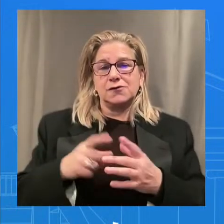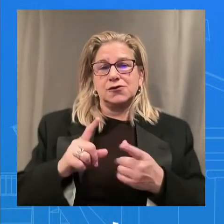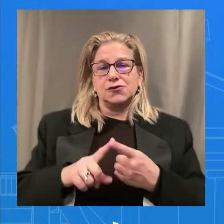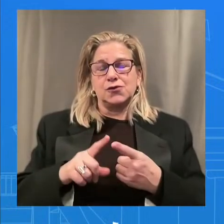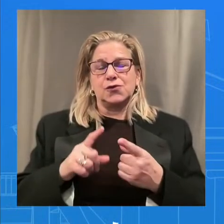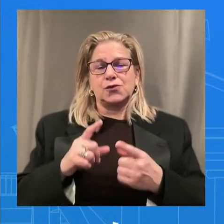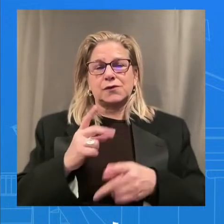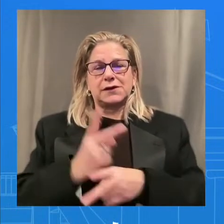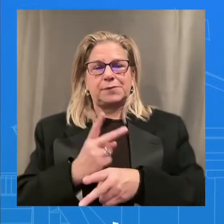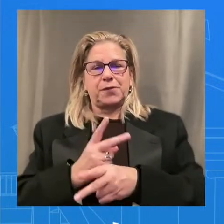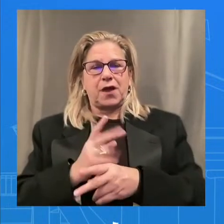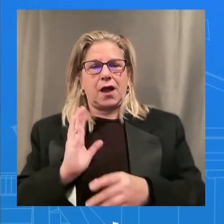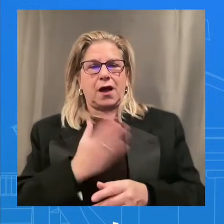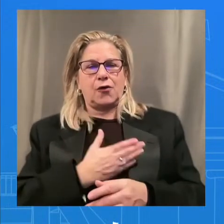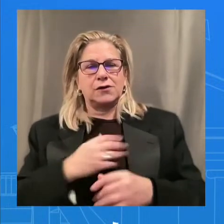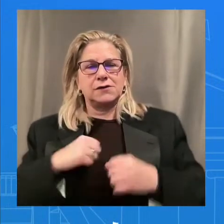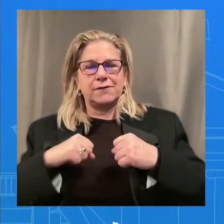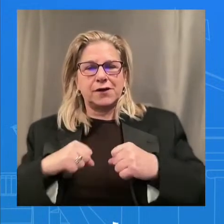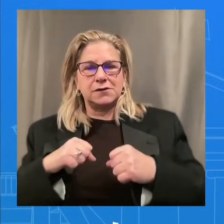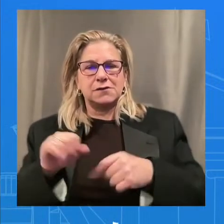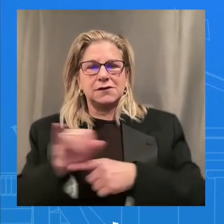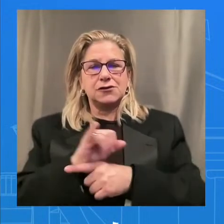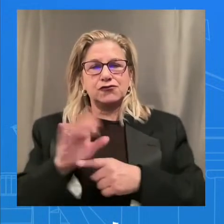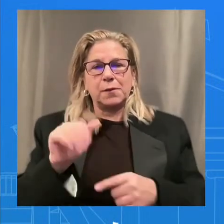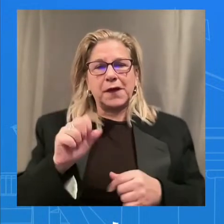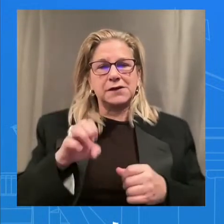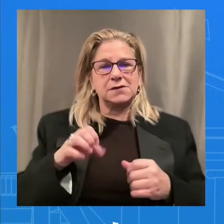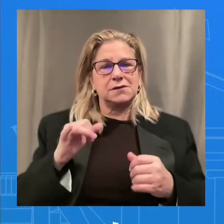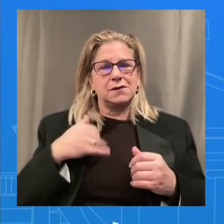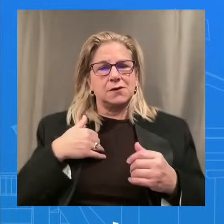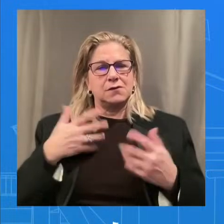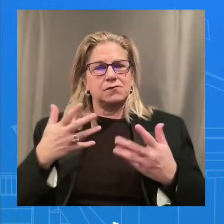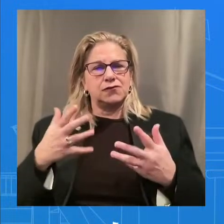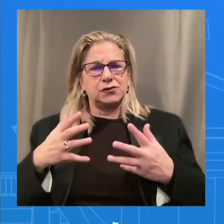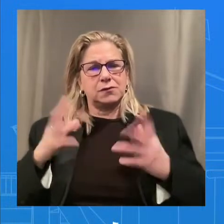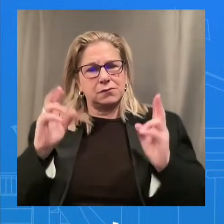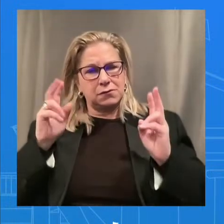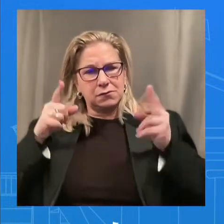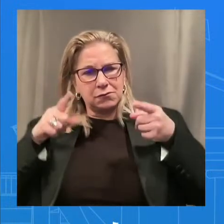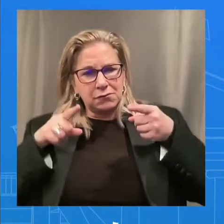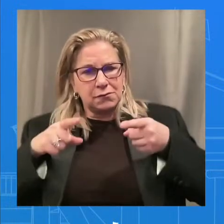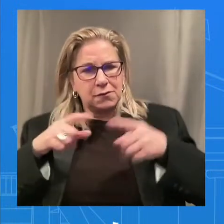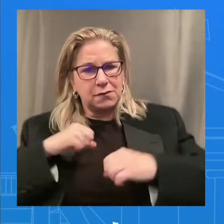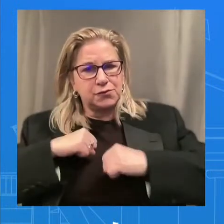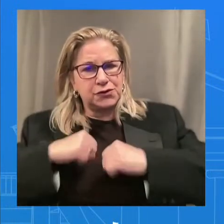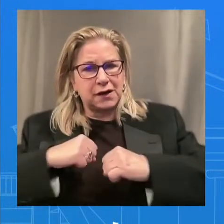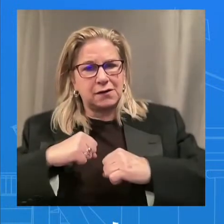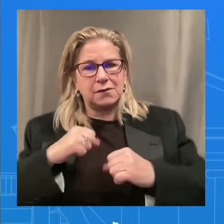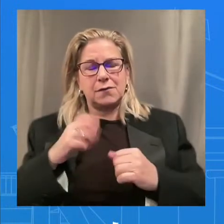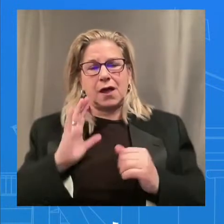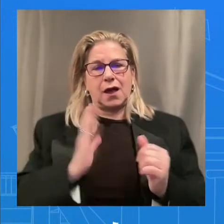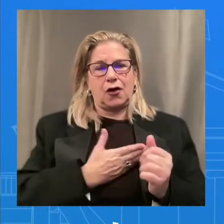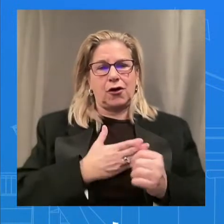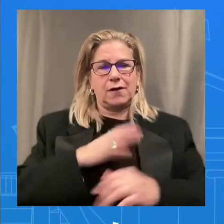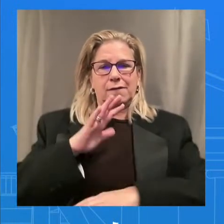from being used against us by our competitors, the major global infrastructure initiative that provides a long-term alternative